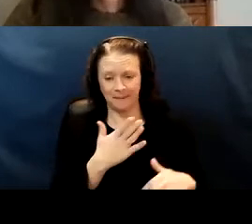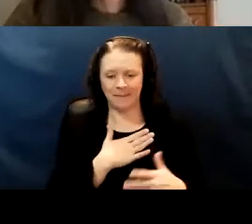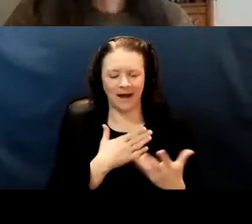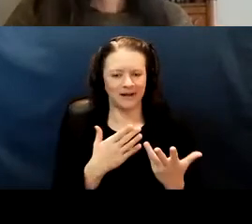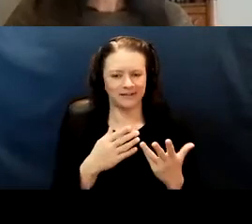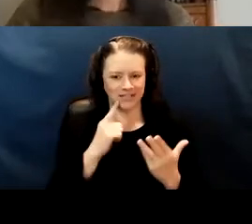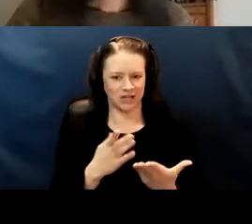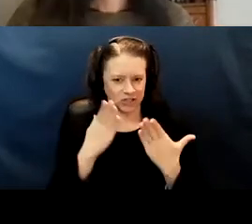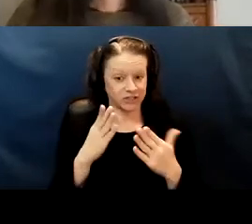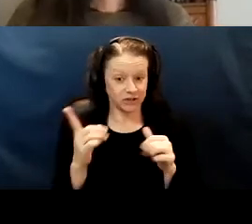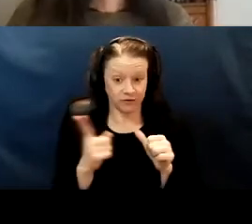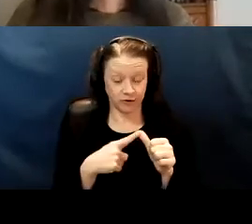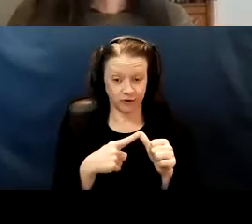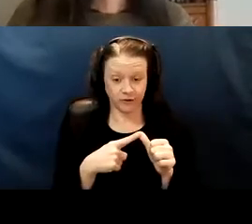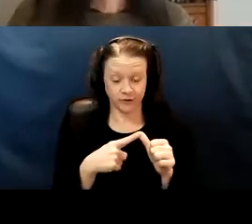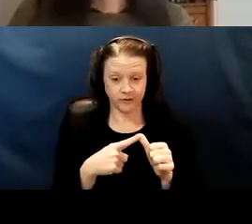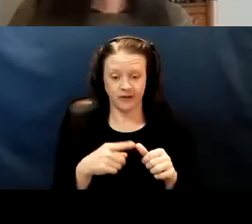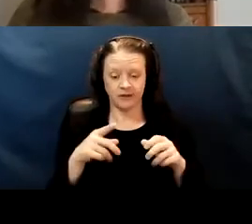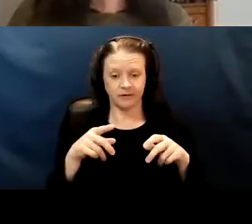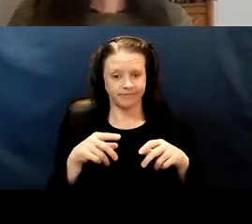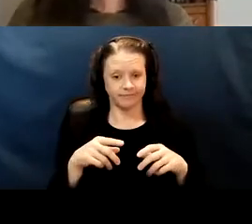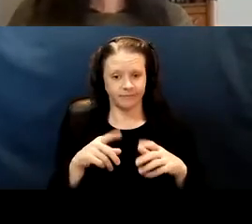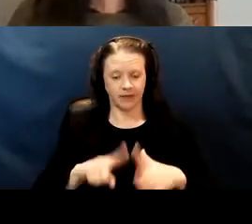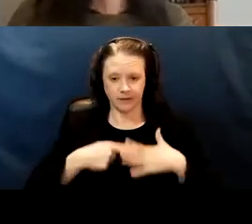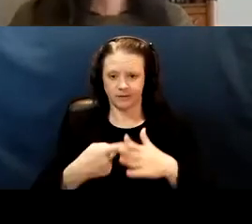all enable automatic captioning for every meeting and event.